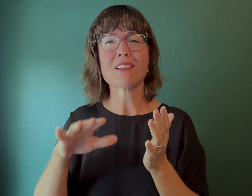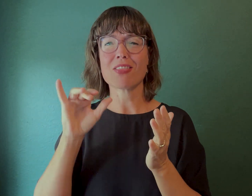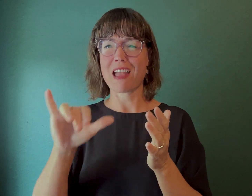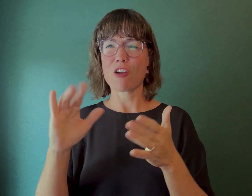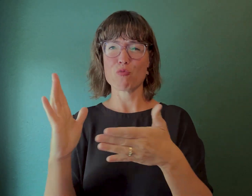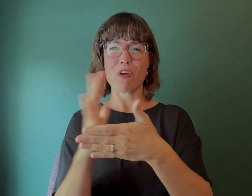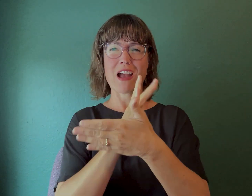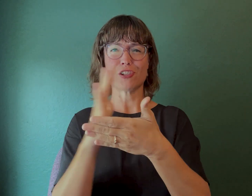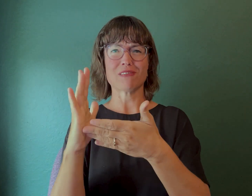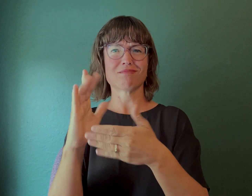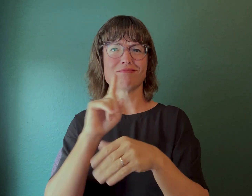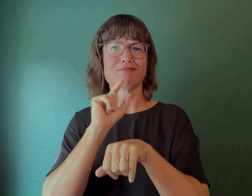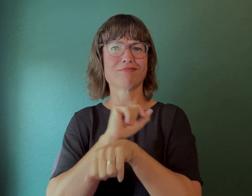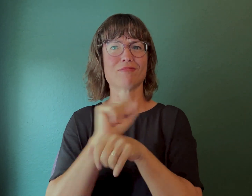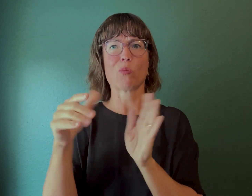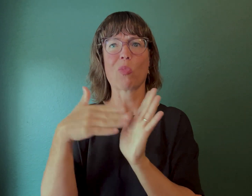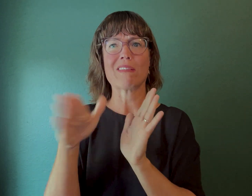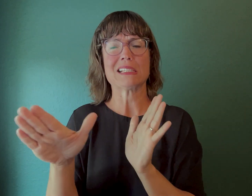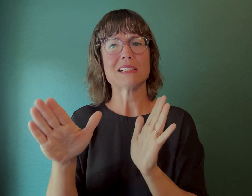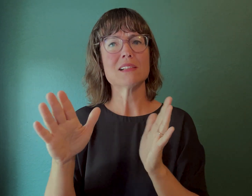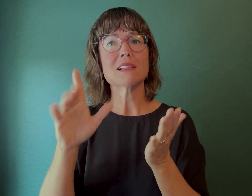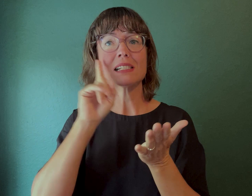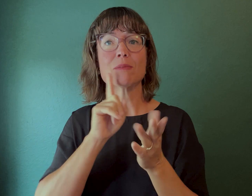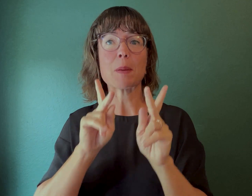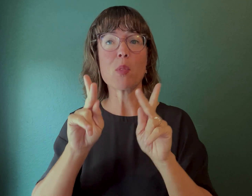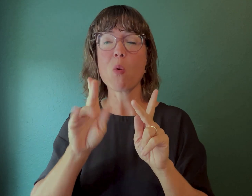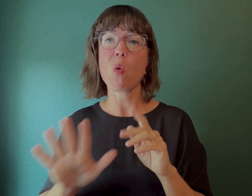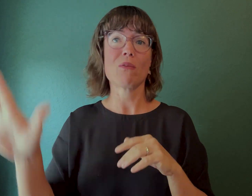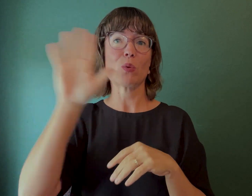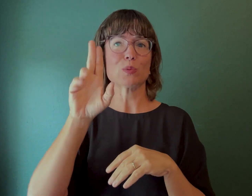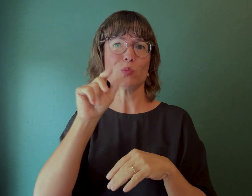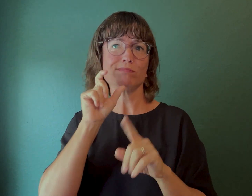That entire range is reflected in the deaf college student population